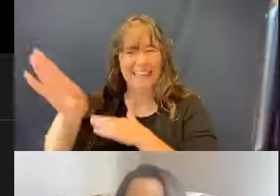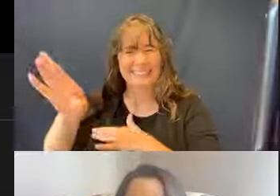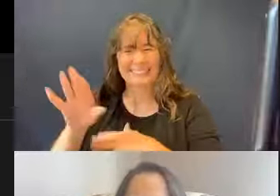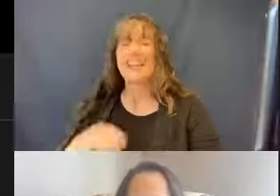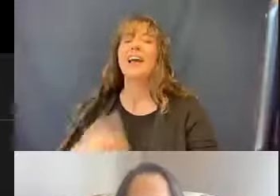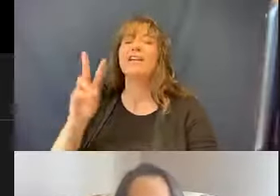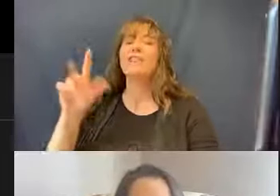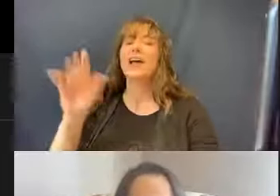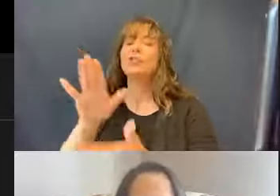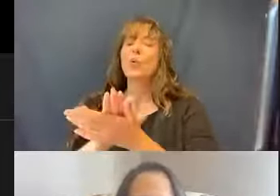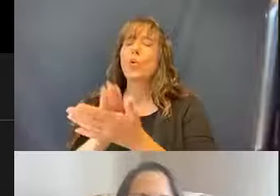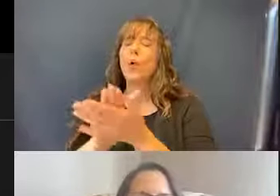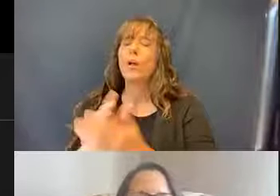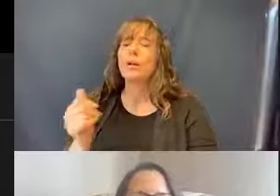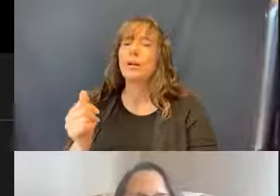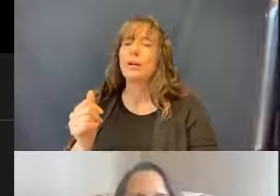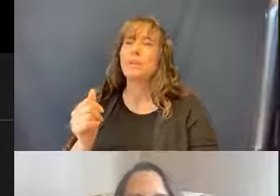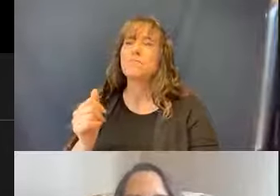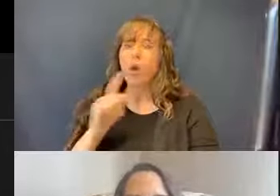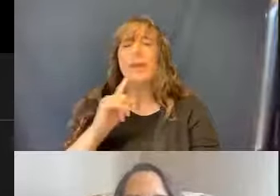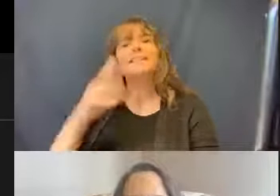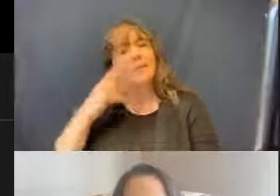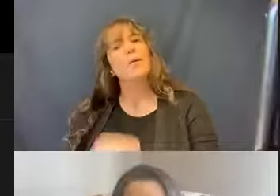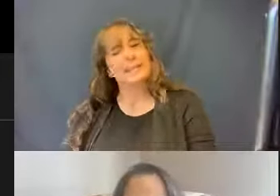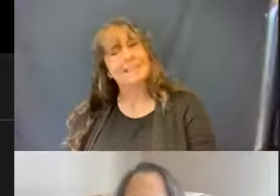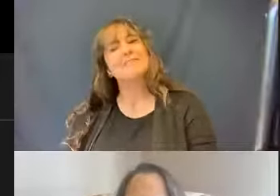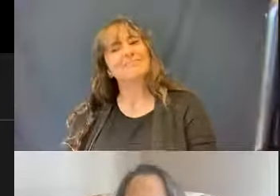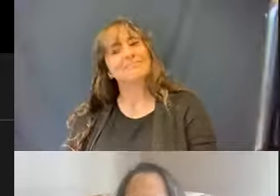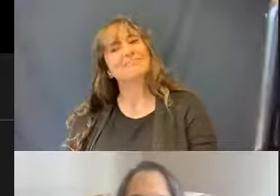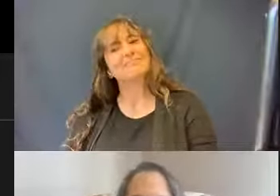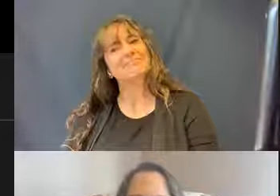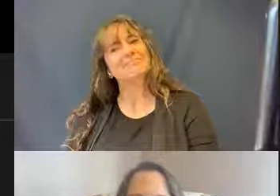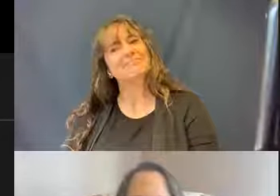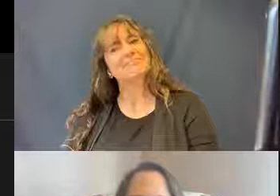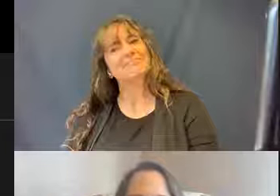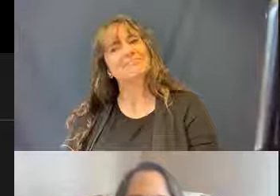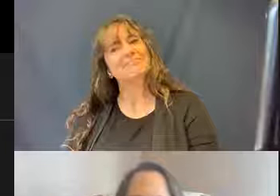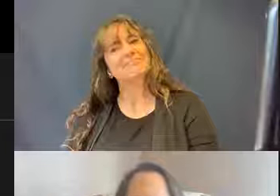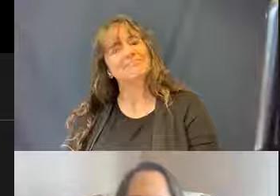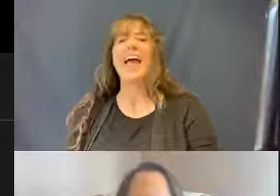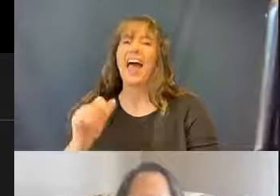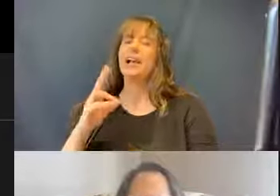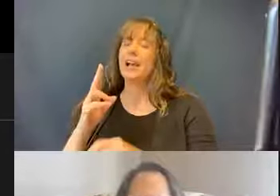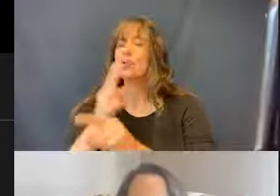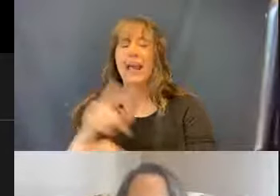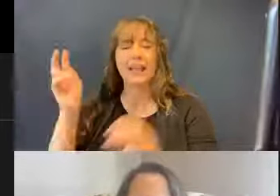it was an experience. I had to use continue to use my hearing aids, FM system, speech